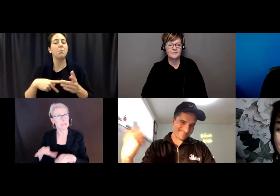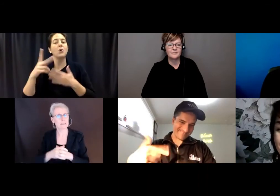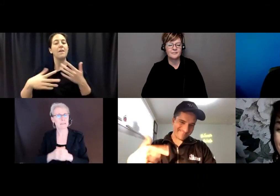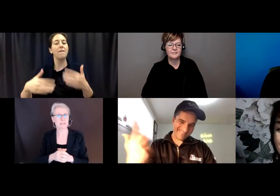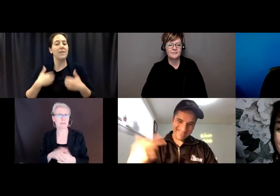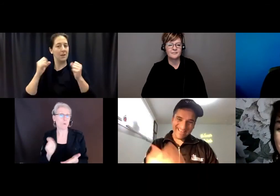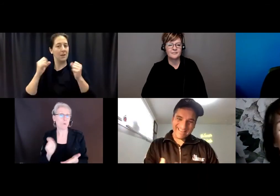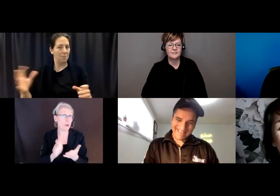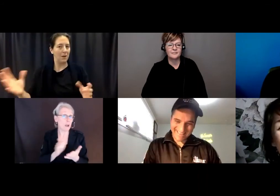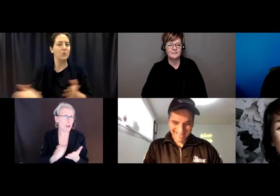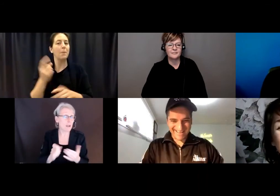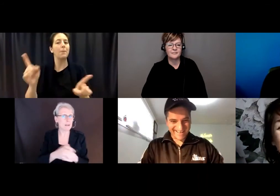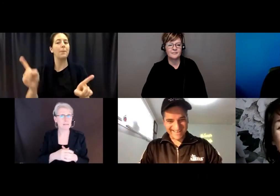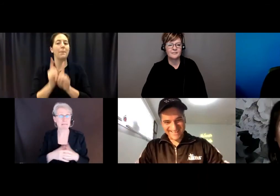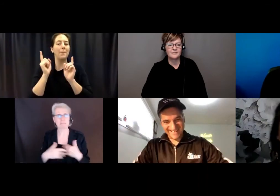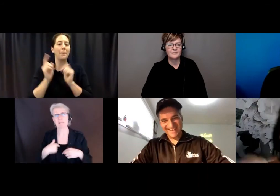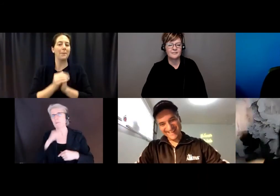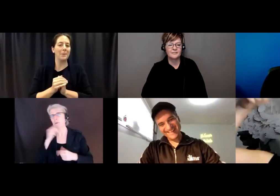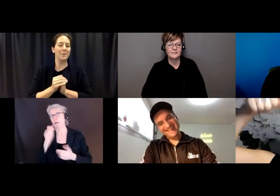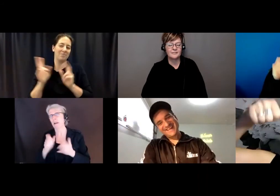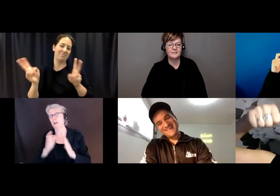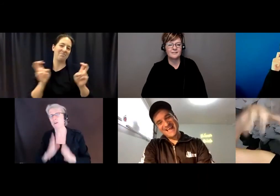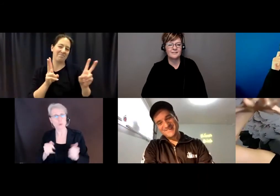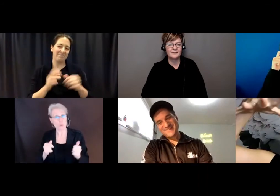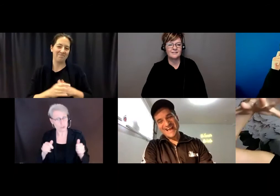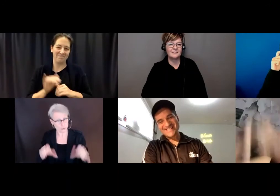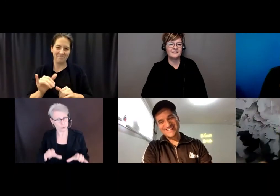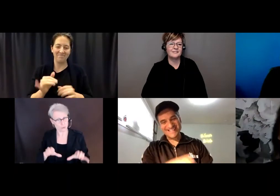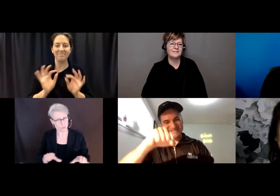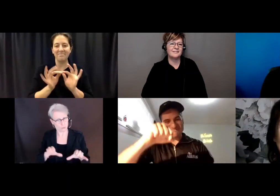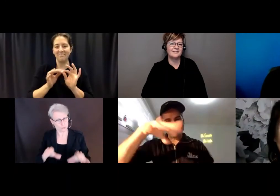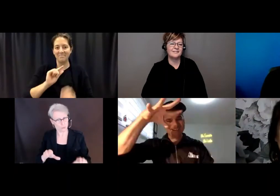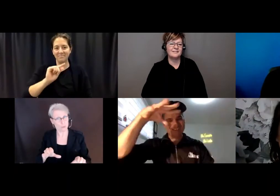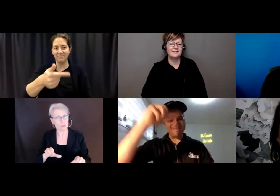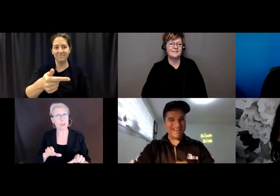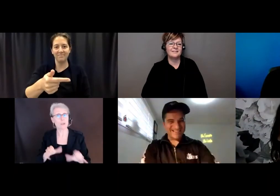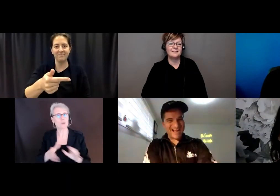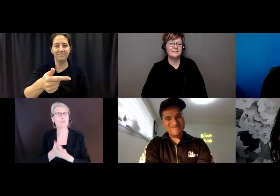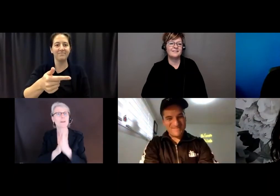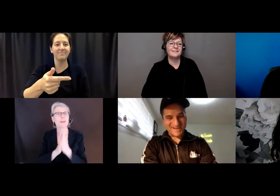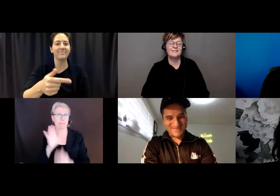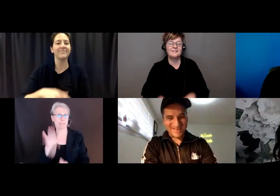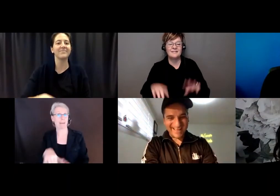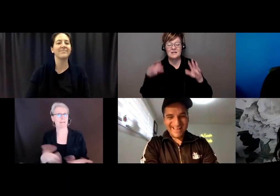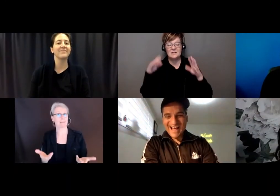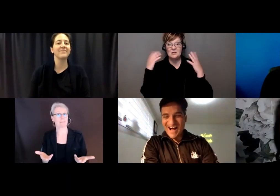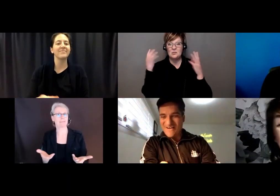CAN SUCCEED YOUR LIFE PROJECT." THAT'S WHAT SHE SAID >> Luca: THIS IS GREAT, I LOVE THAT.